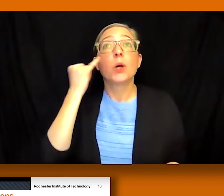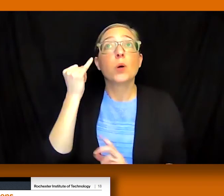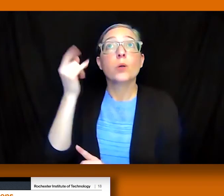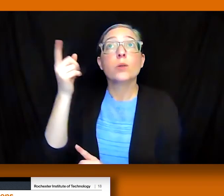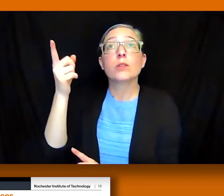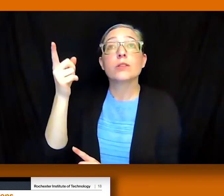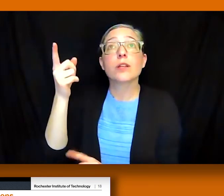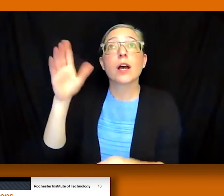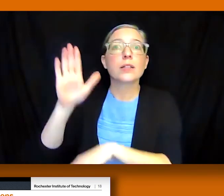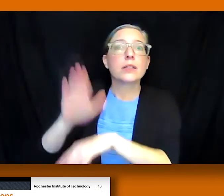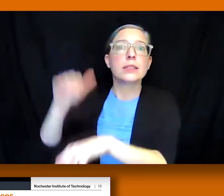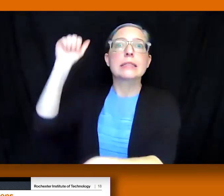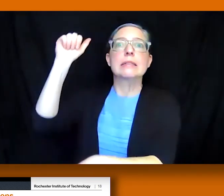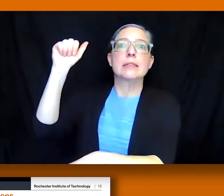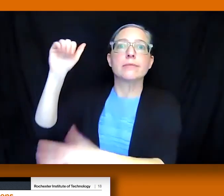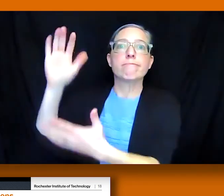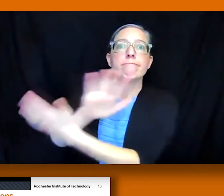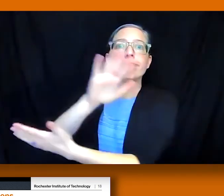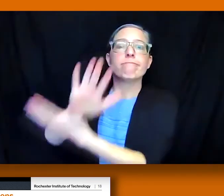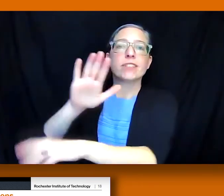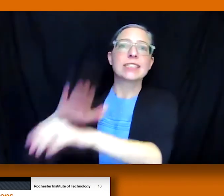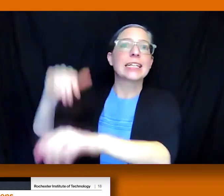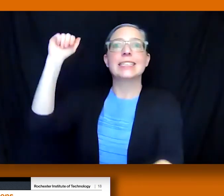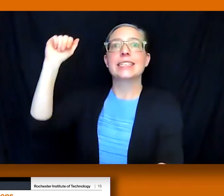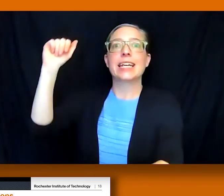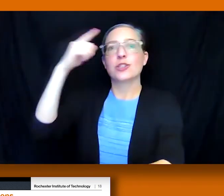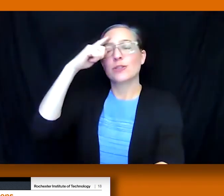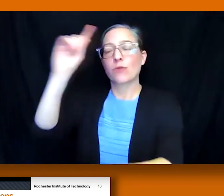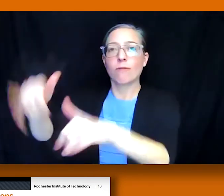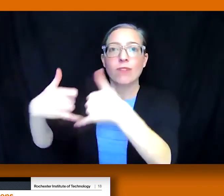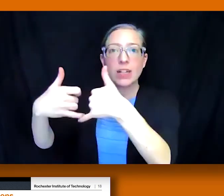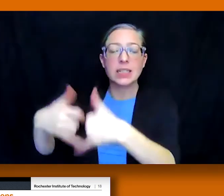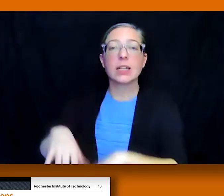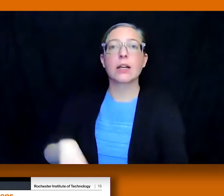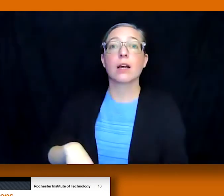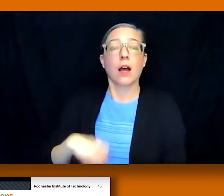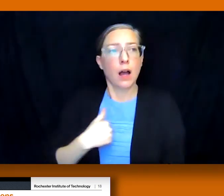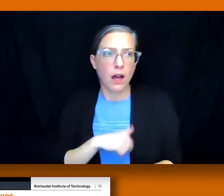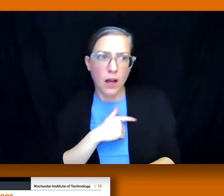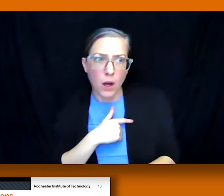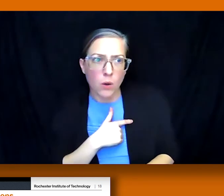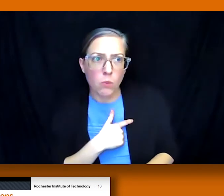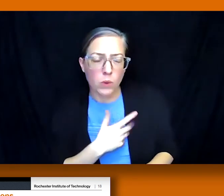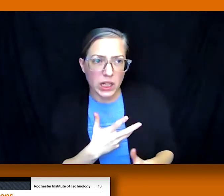"We'd like you to use 20%, but it's not required," RIT might not do that.